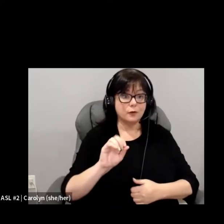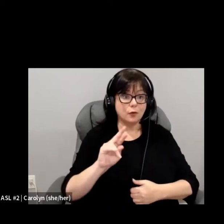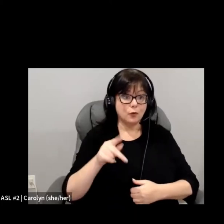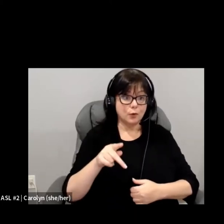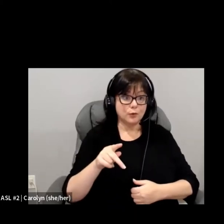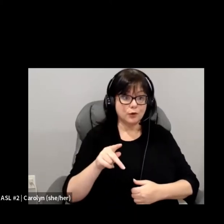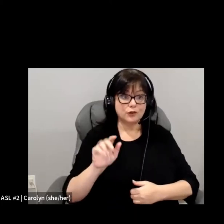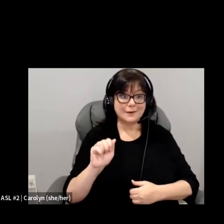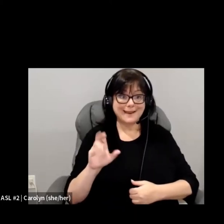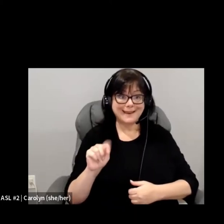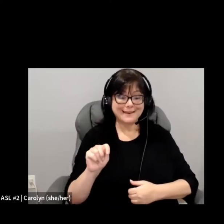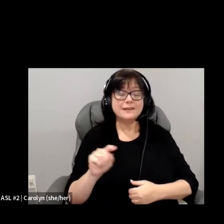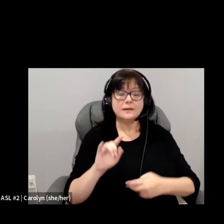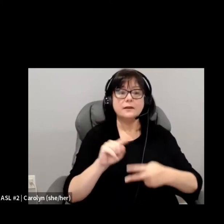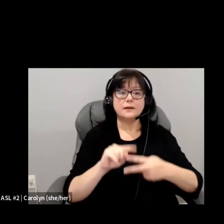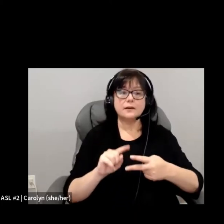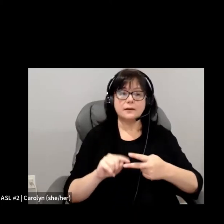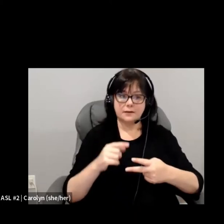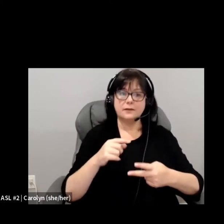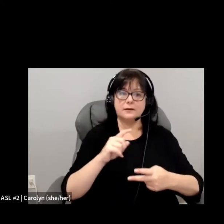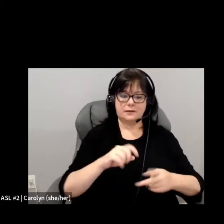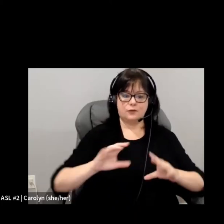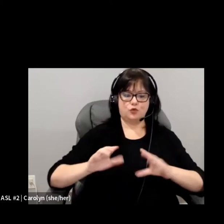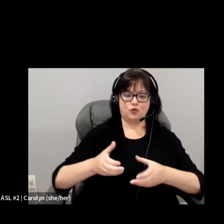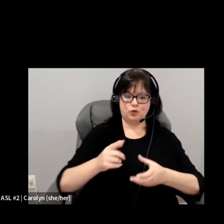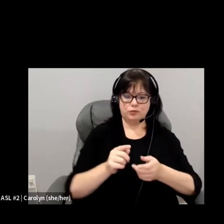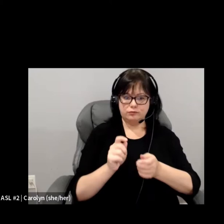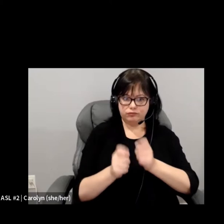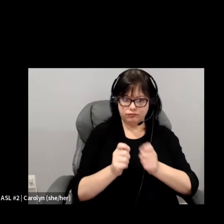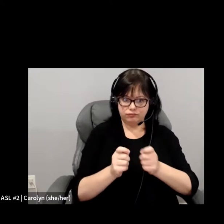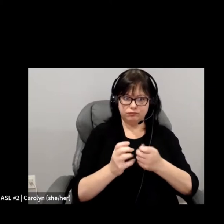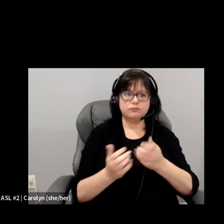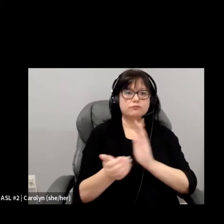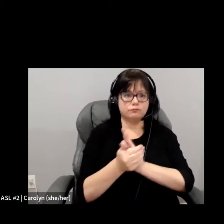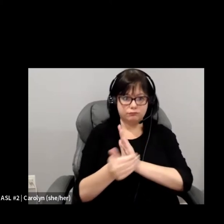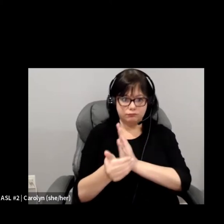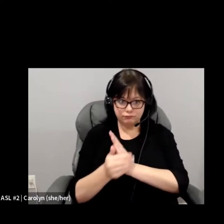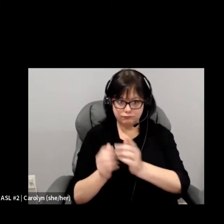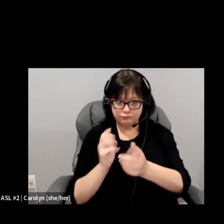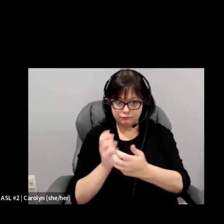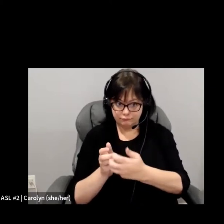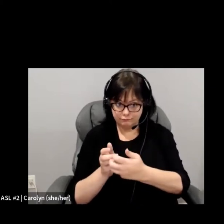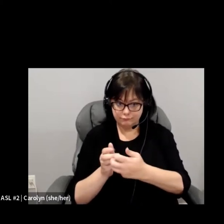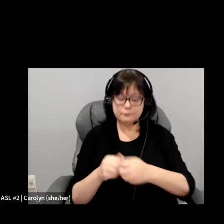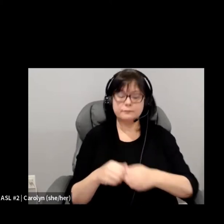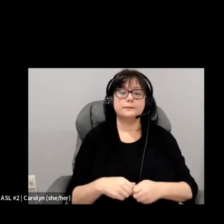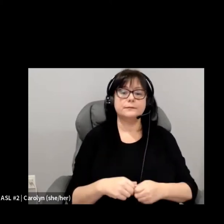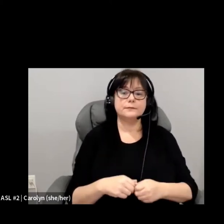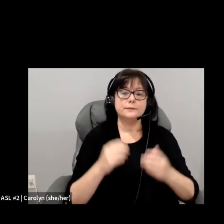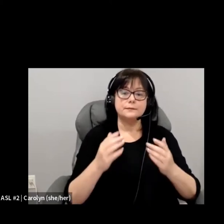OUR FINANCE AND PERSONNEL COMMITTEES CONTINUE TO DO EXCEPTIONAL WORK MONITORING THESE KEY